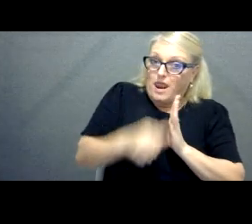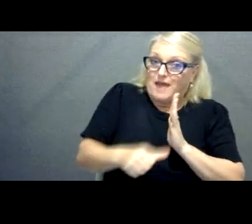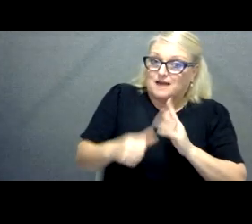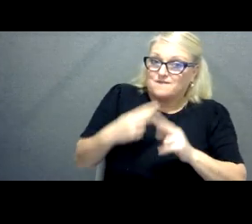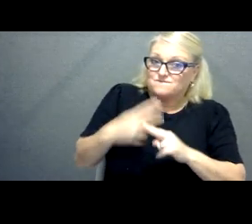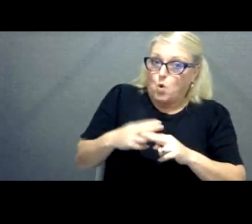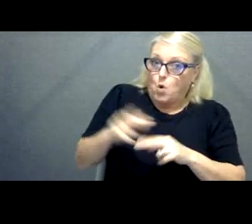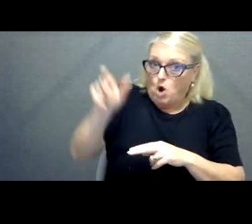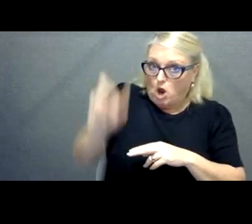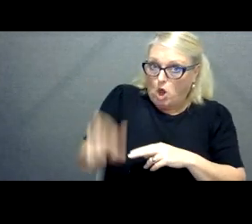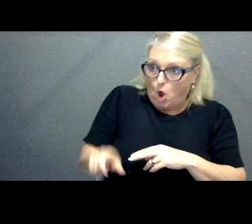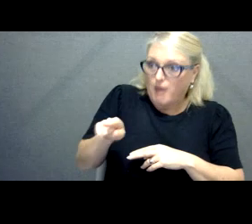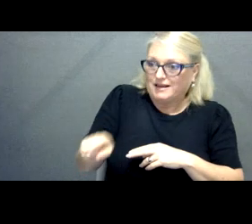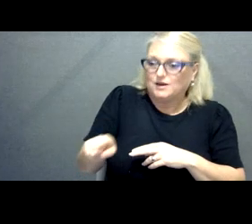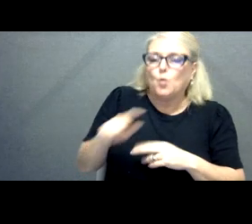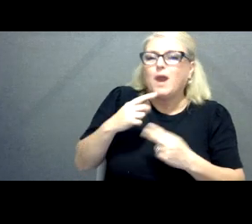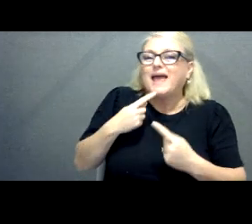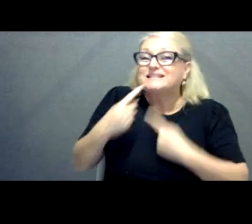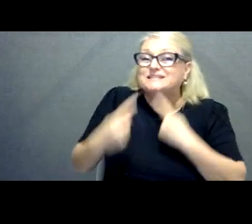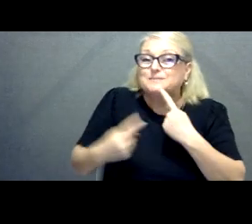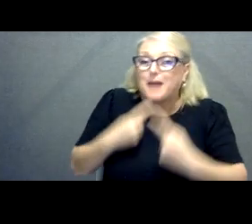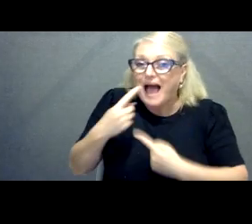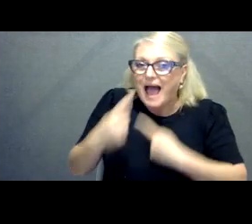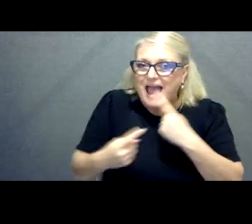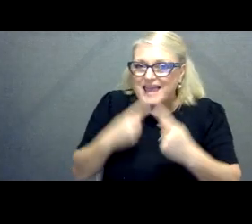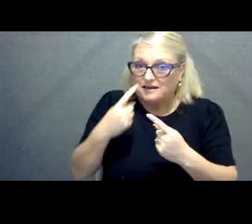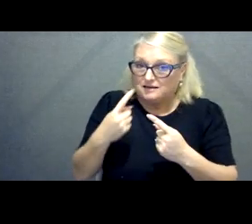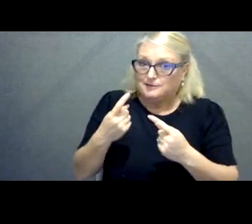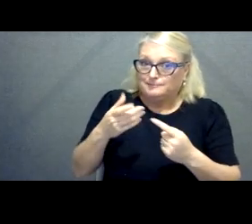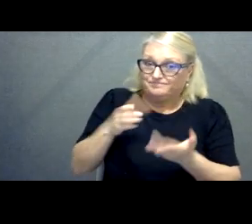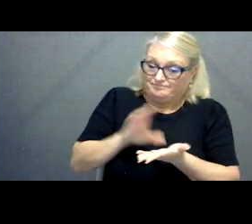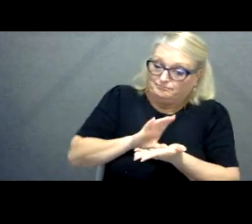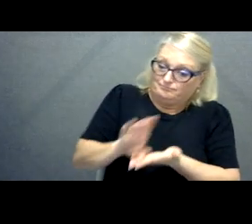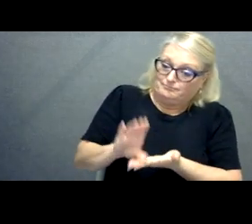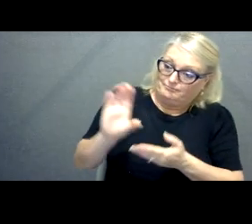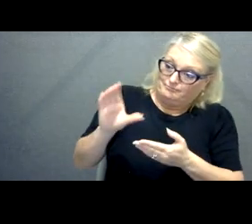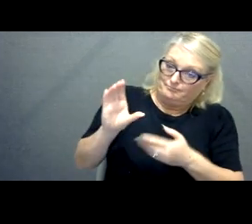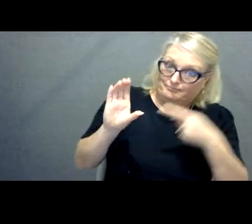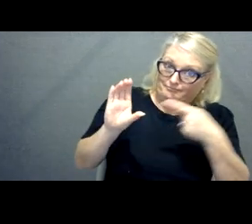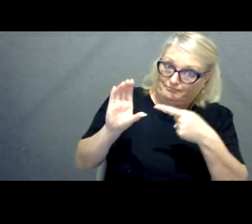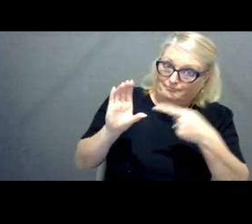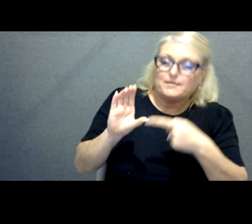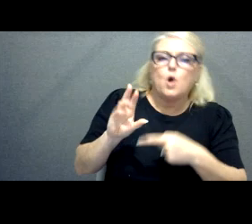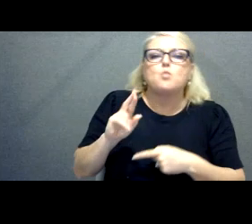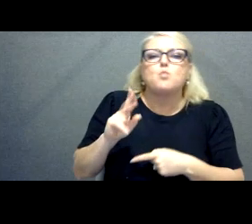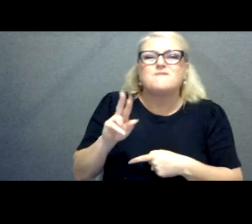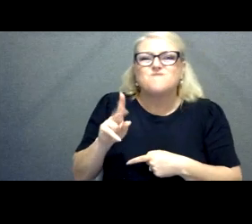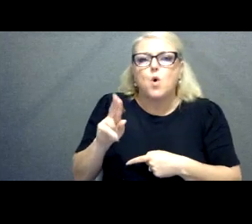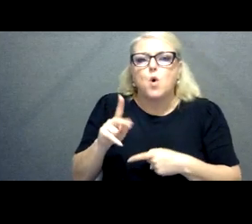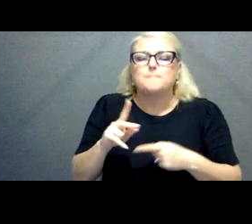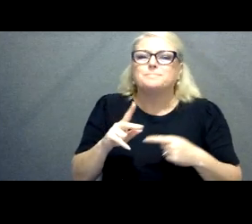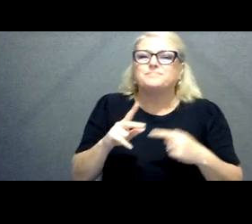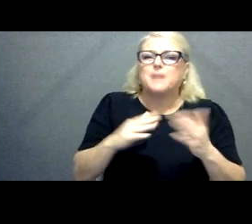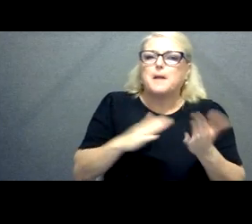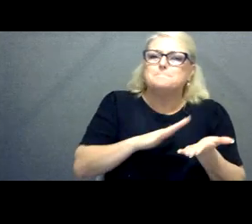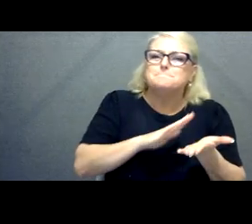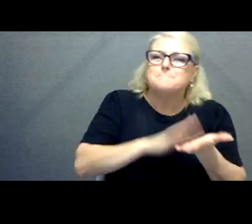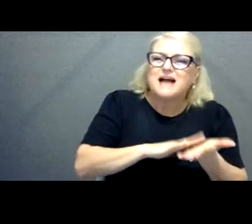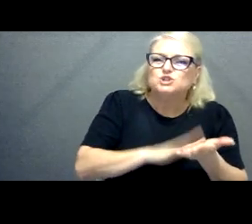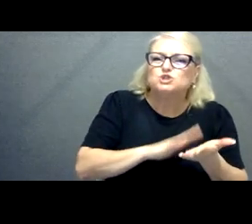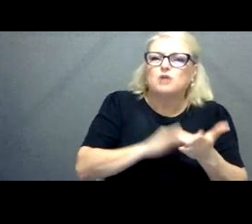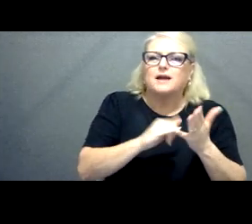funded um so can depend where for a Magistrates Court summary plea it will fund for the plea